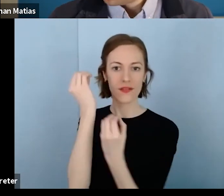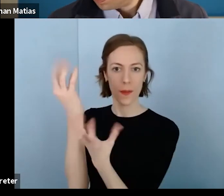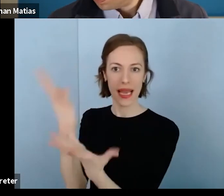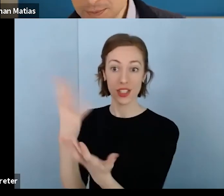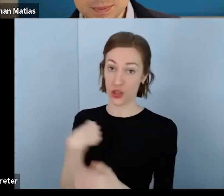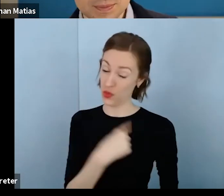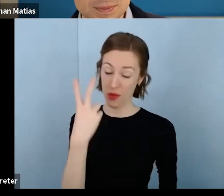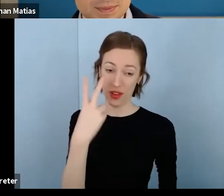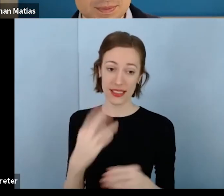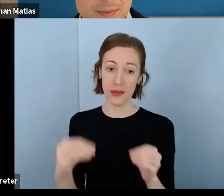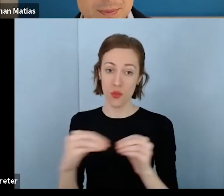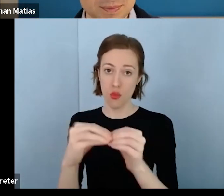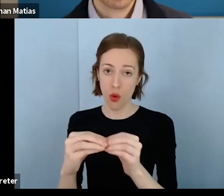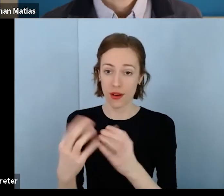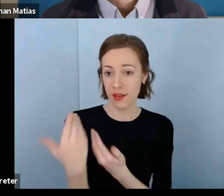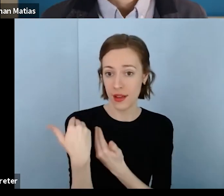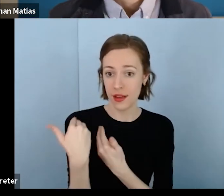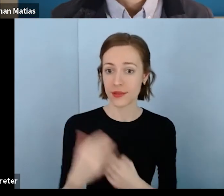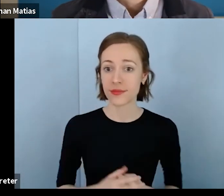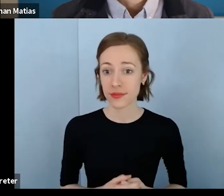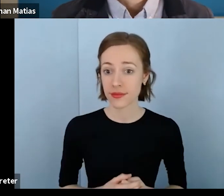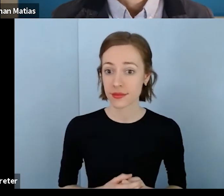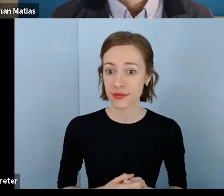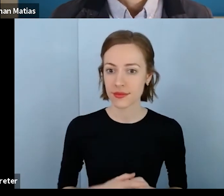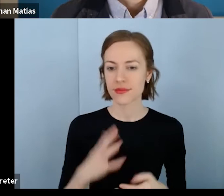And the next question is from Chiang Kai.